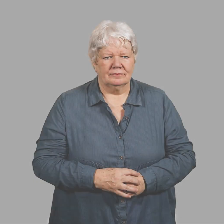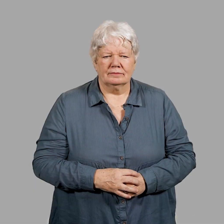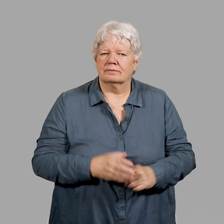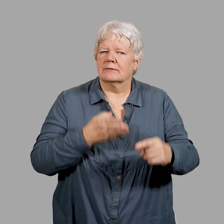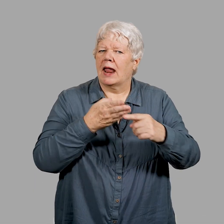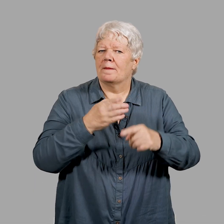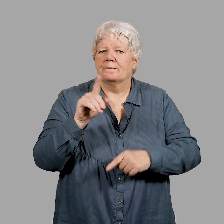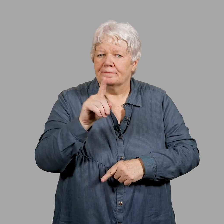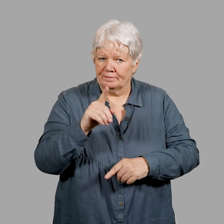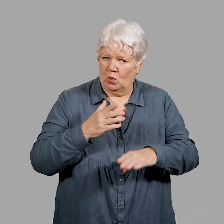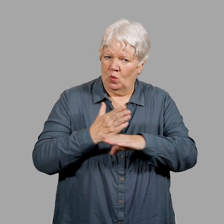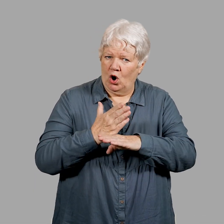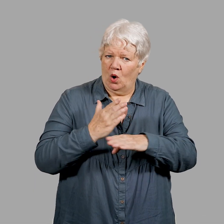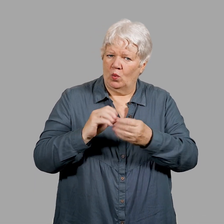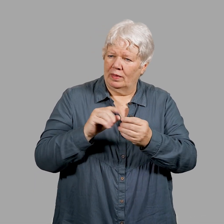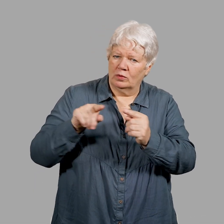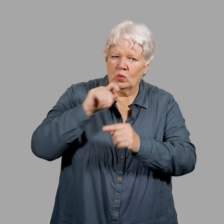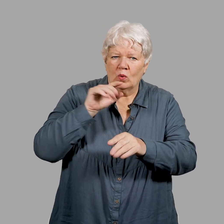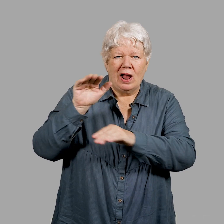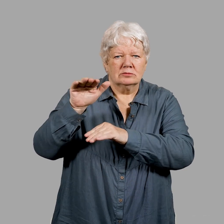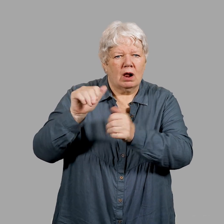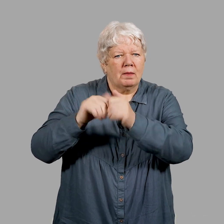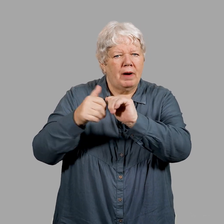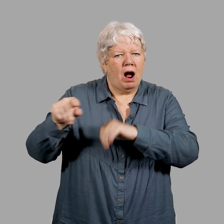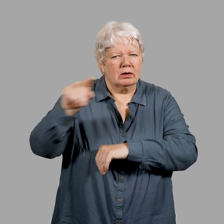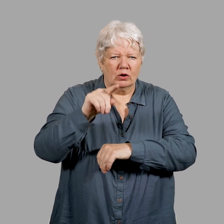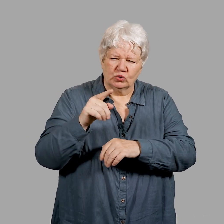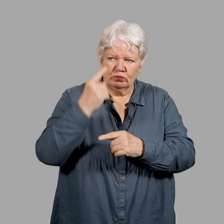Objective: Work with external partners to develop transition pathways